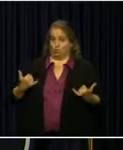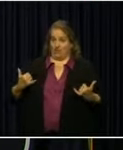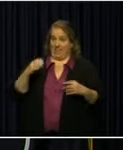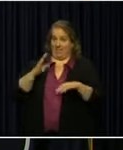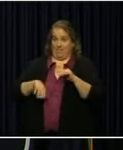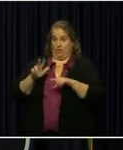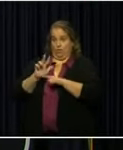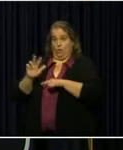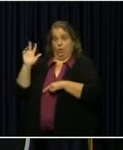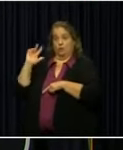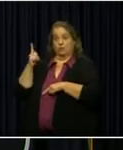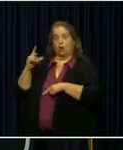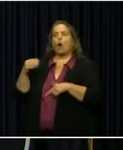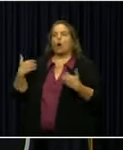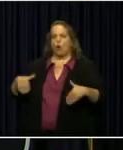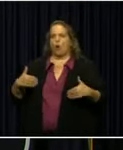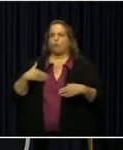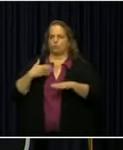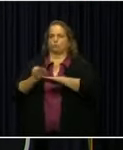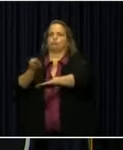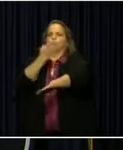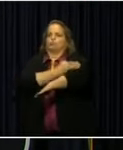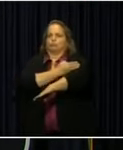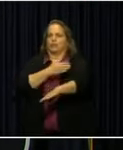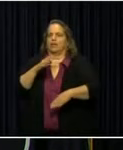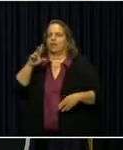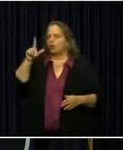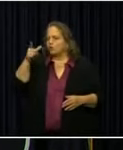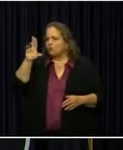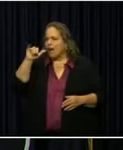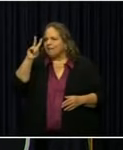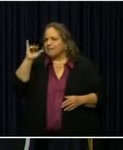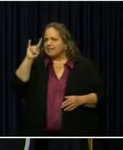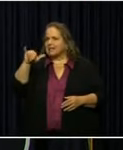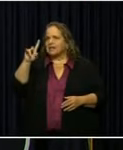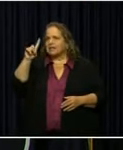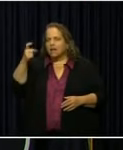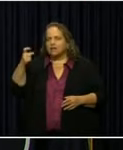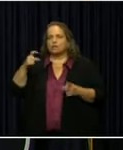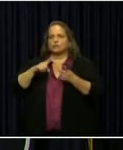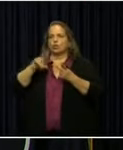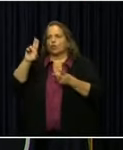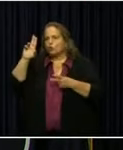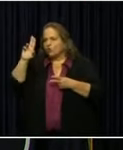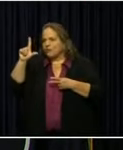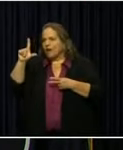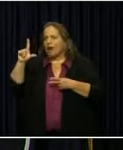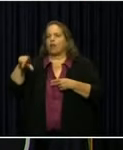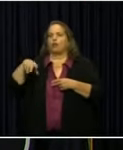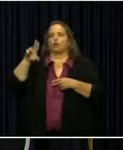THIS HAS TWO PARTS. THIS IS BOTH PPE IN OUR HEALTH CARE SYSTEM, WHICH WILL